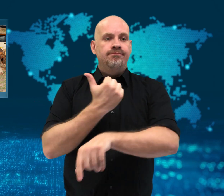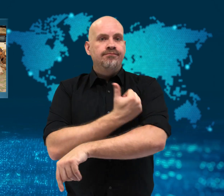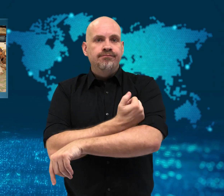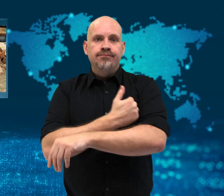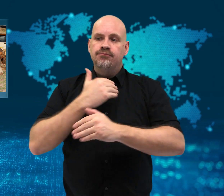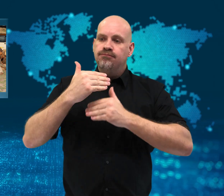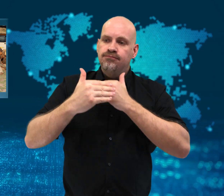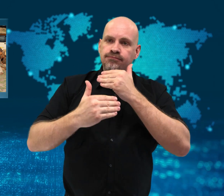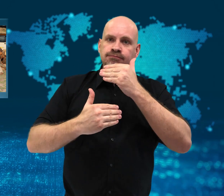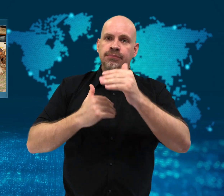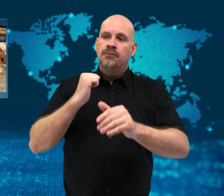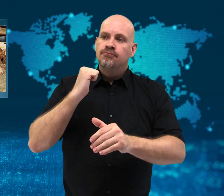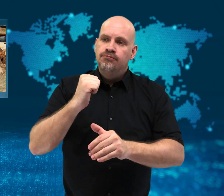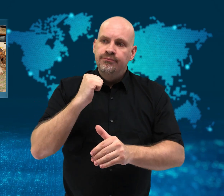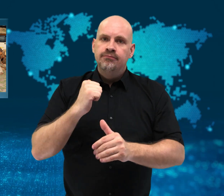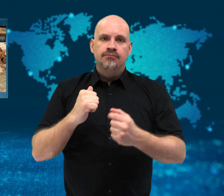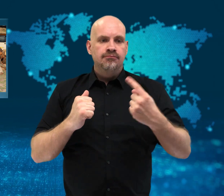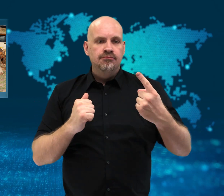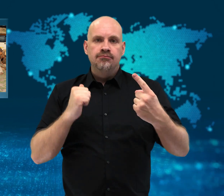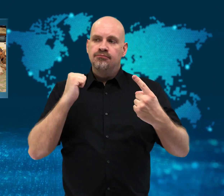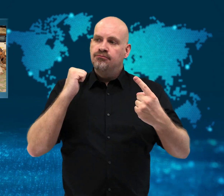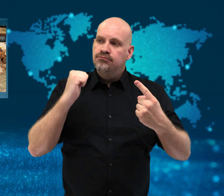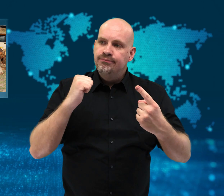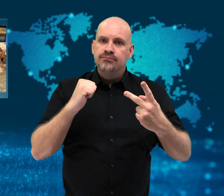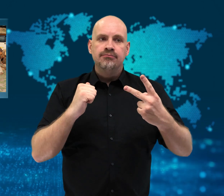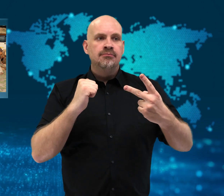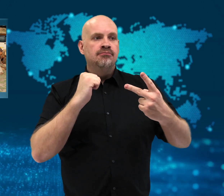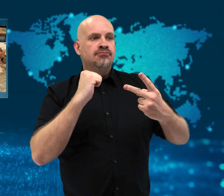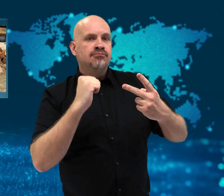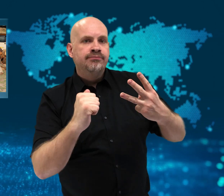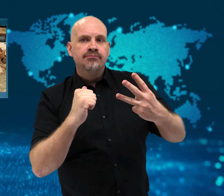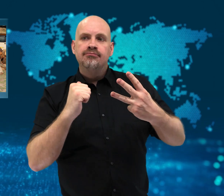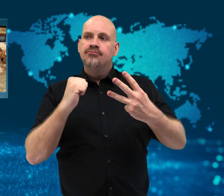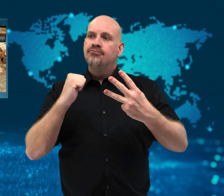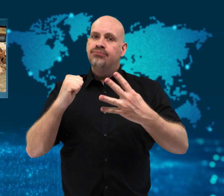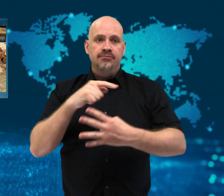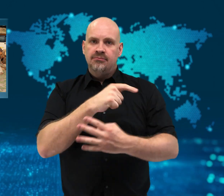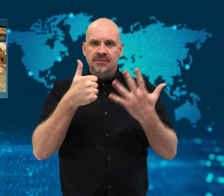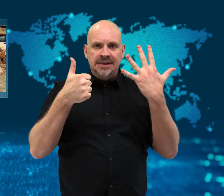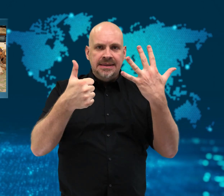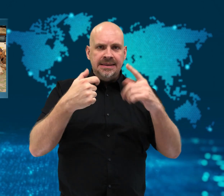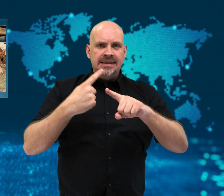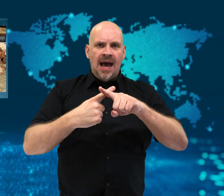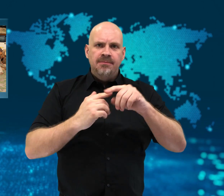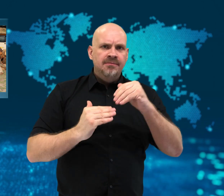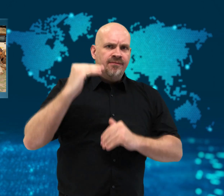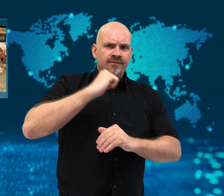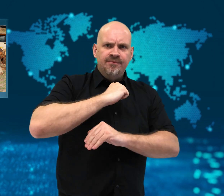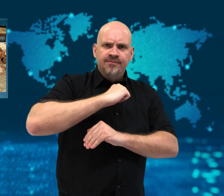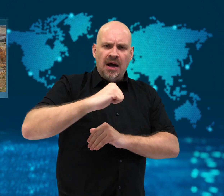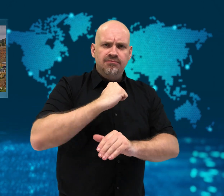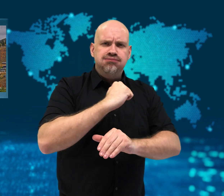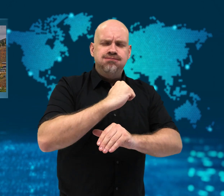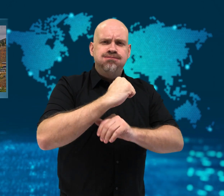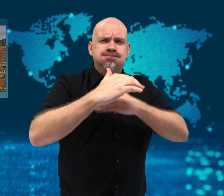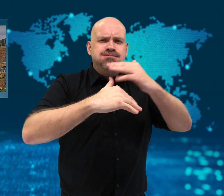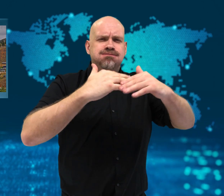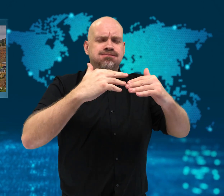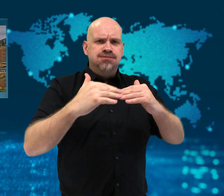As its rate is nearly six times the world’s average rate of